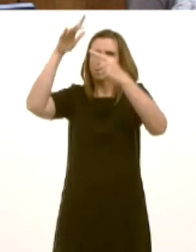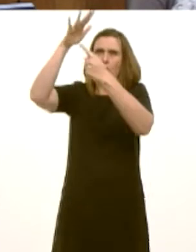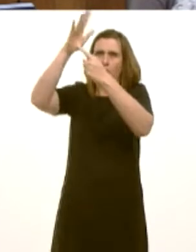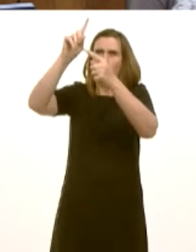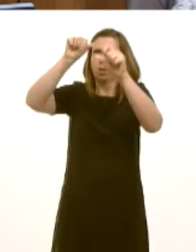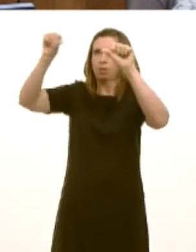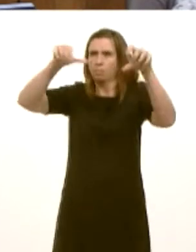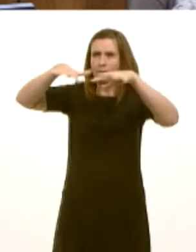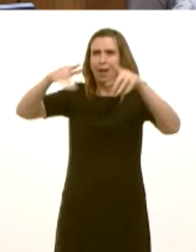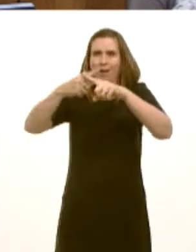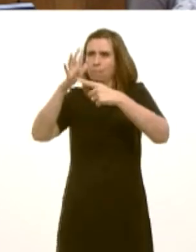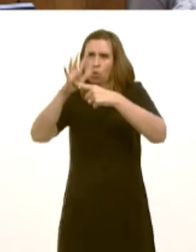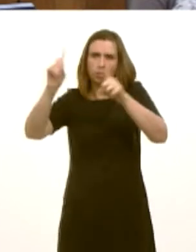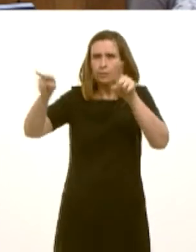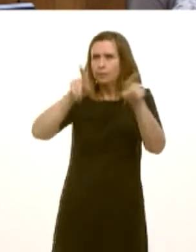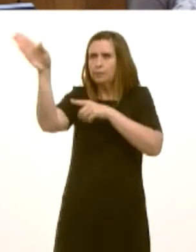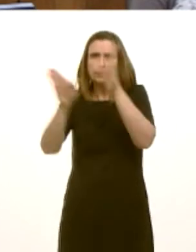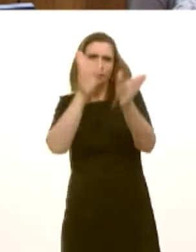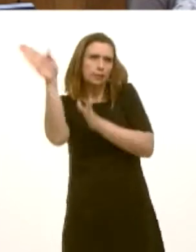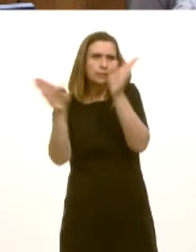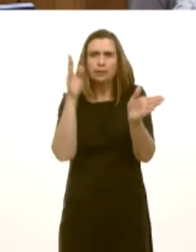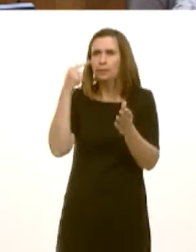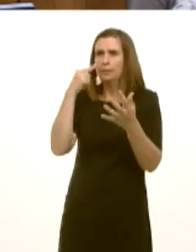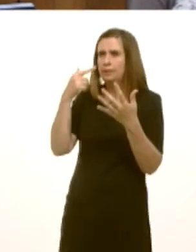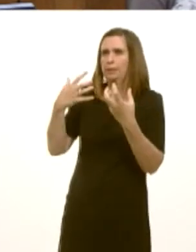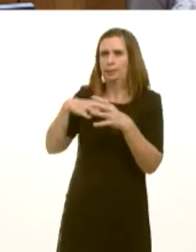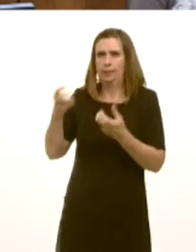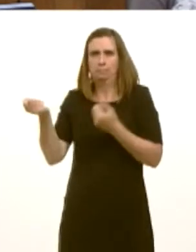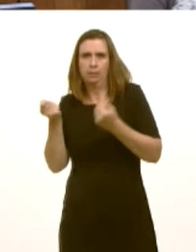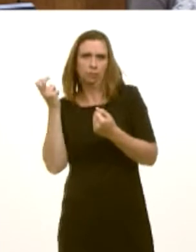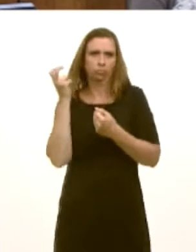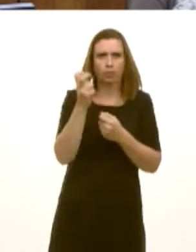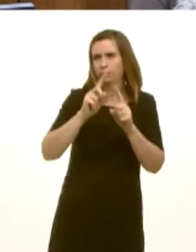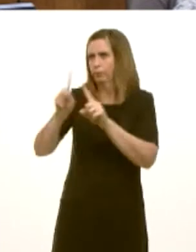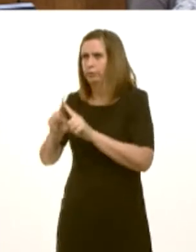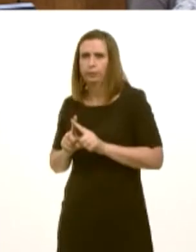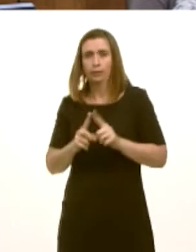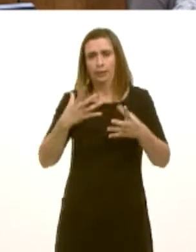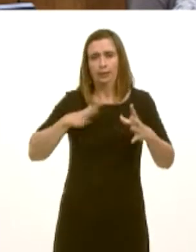There will be a statement soon by the Minister, explaining what is now being done to move